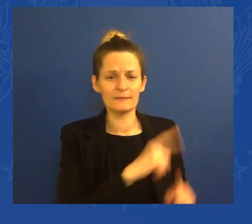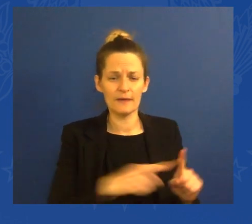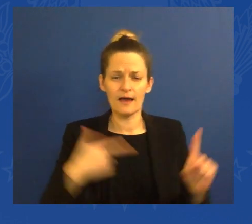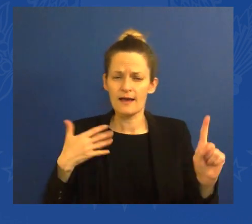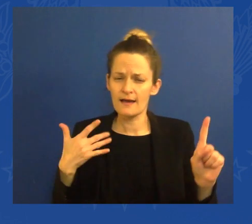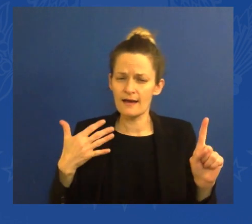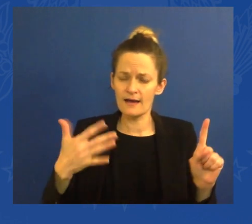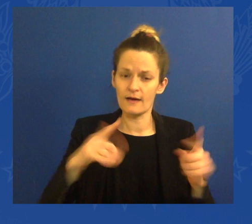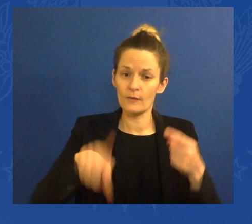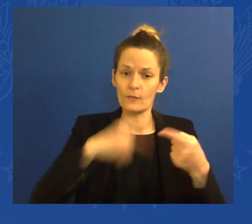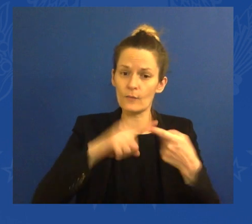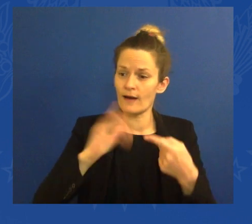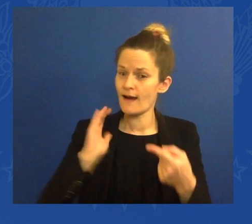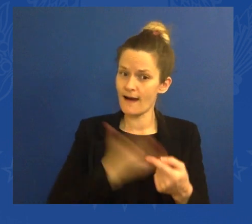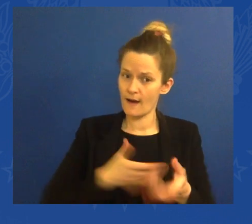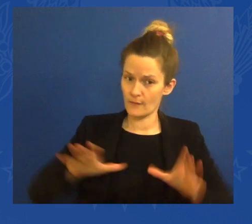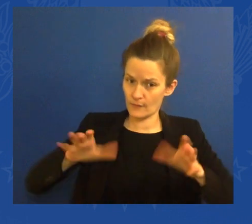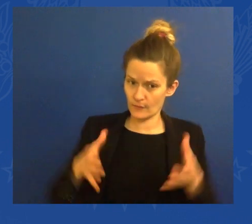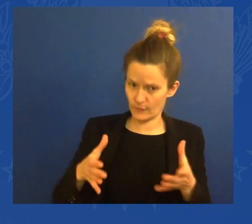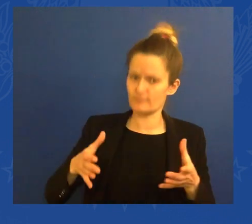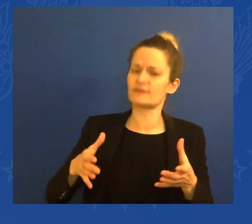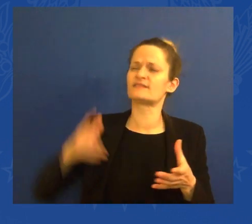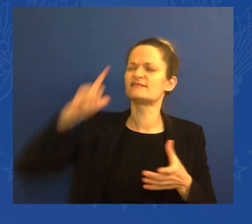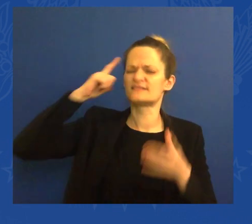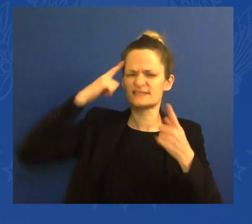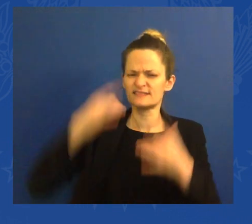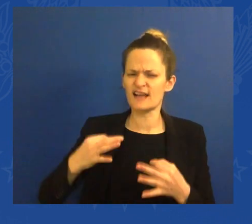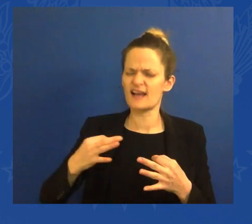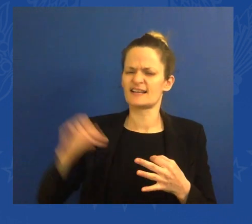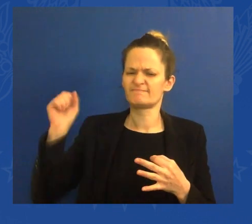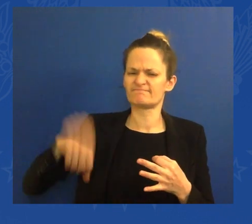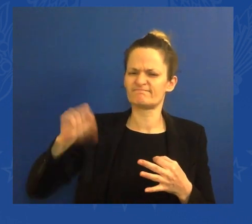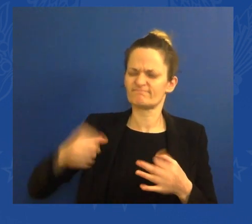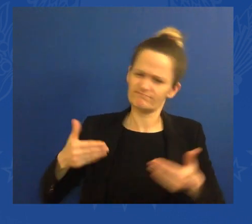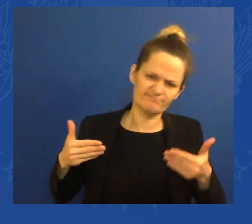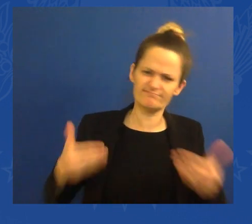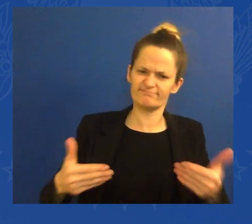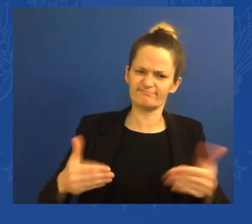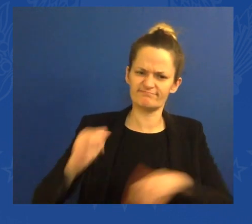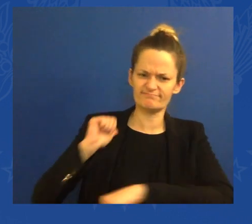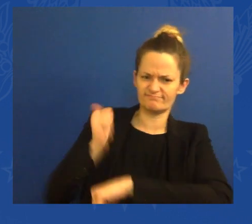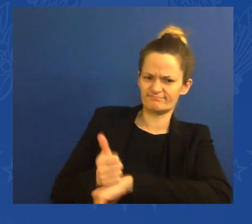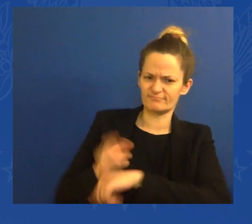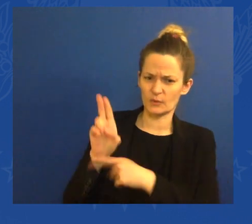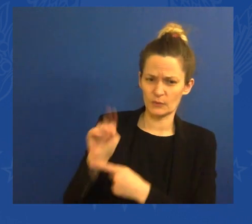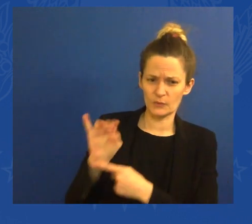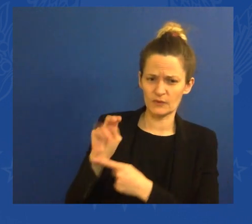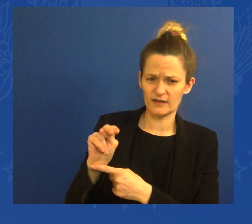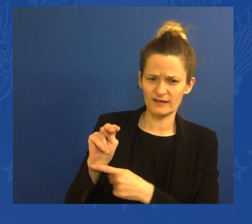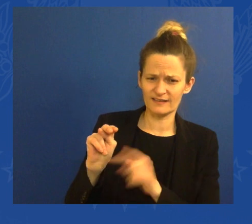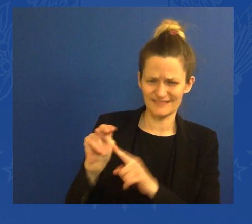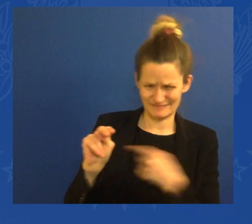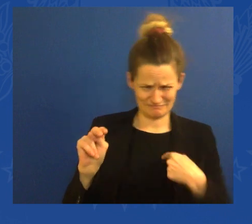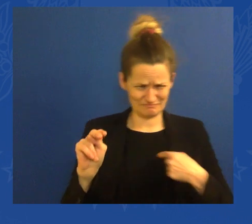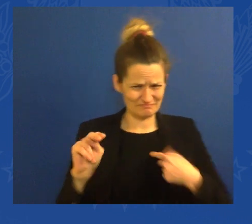I was younger at the time and didn't understand unions, but taking that action really made my life